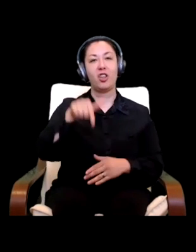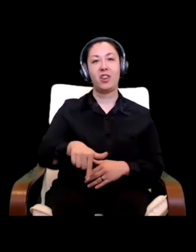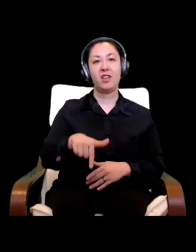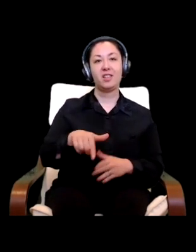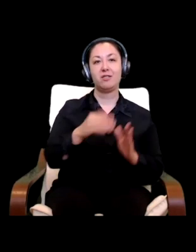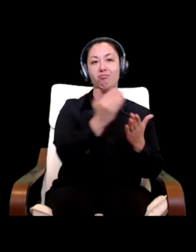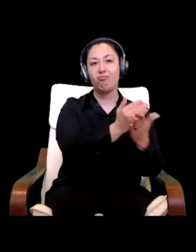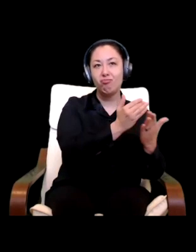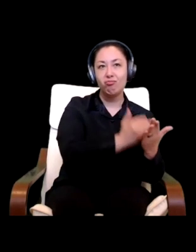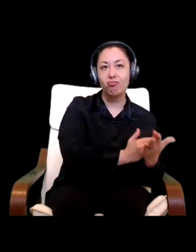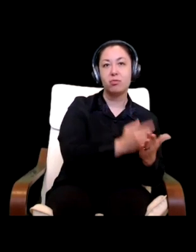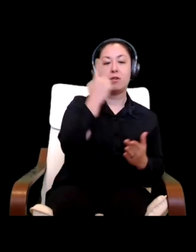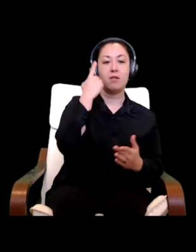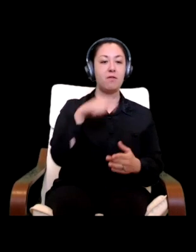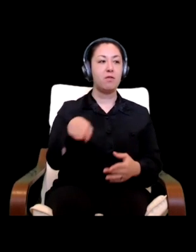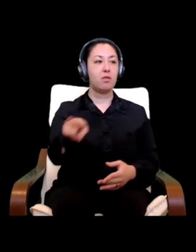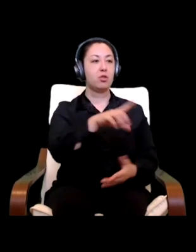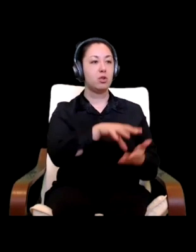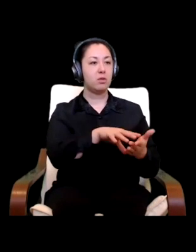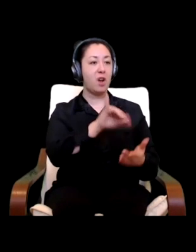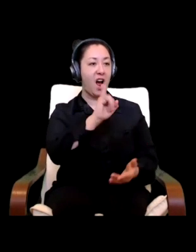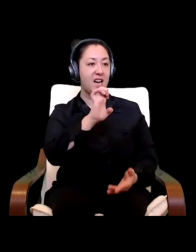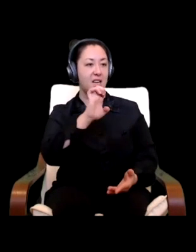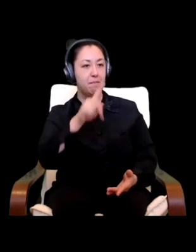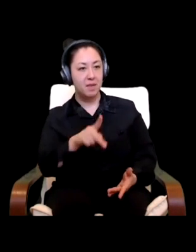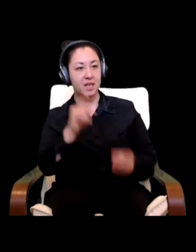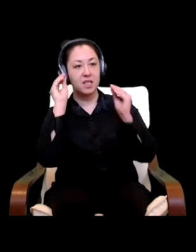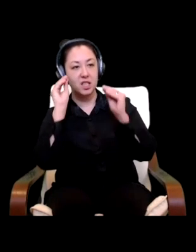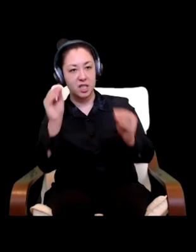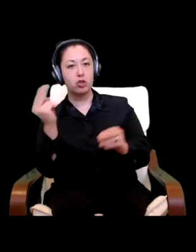working with a student who has CHARGE syndrome. As we close this afternoon I would like to